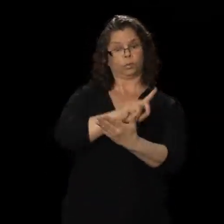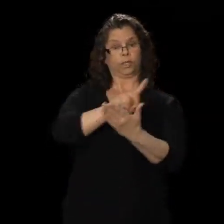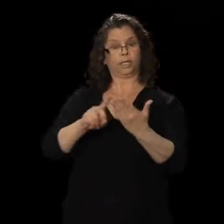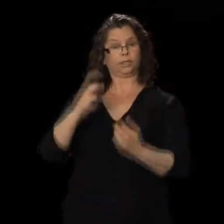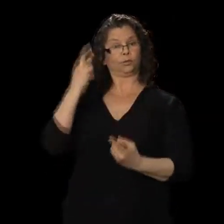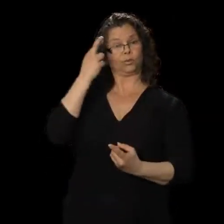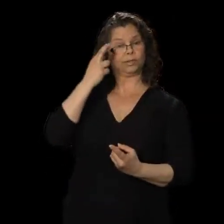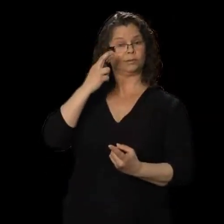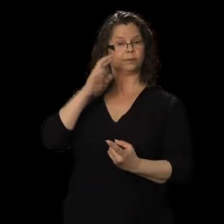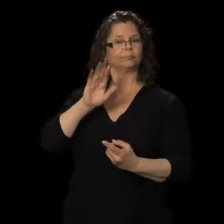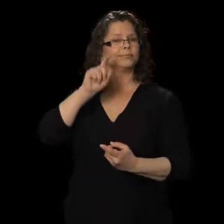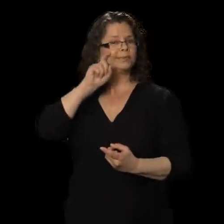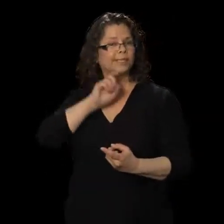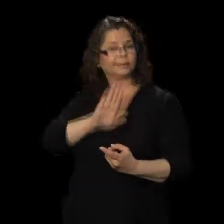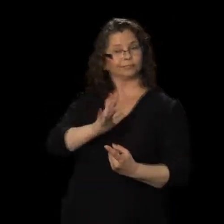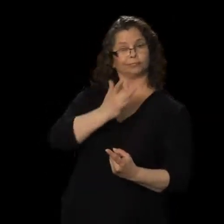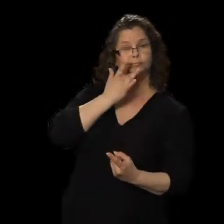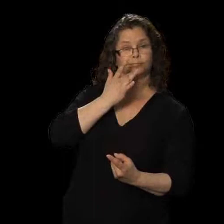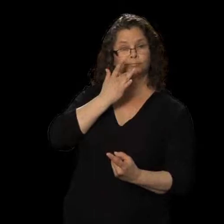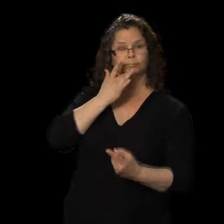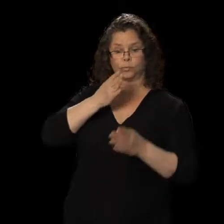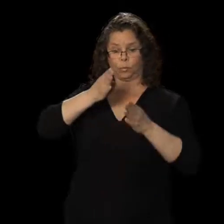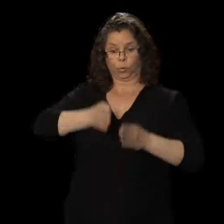the Code’s protection against discrimination based on